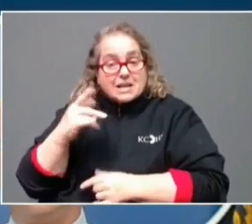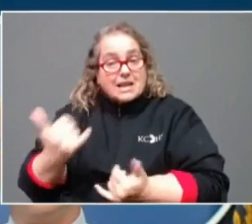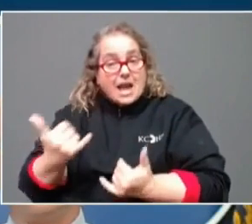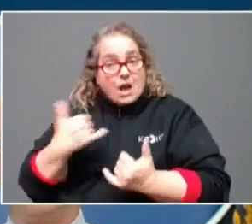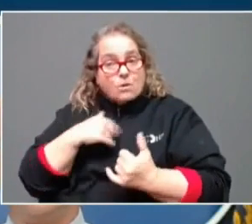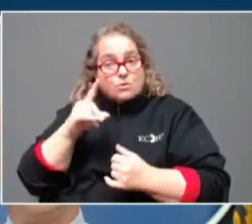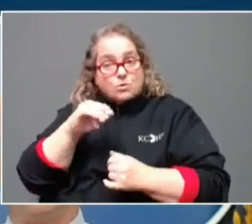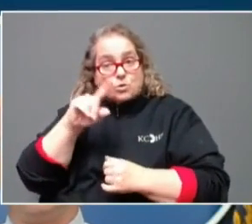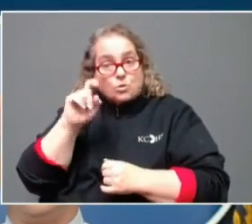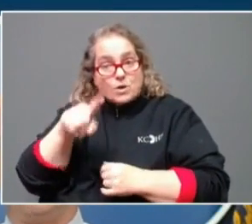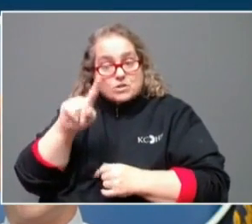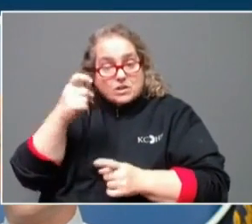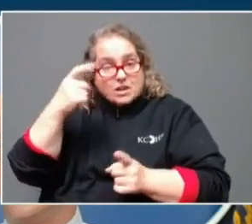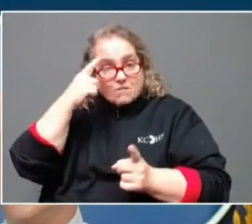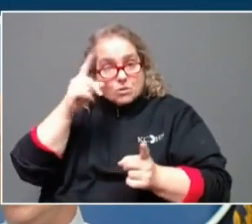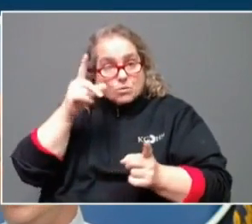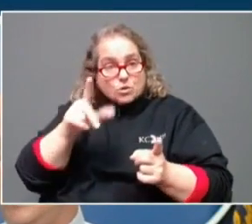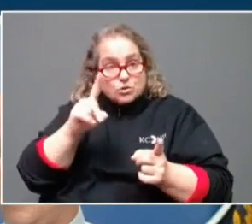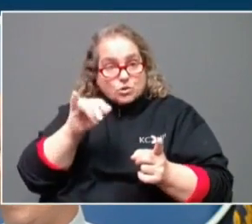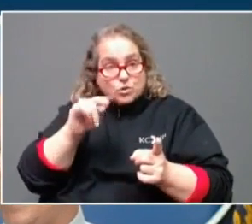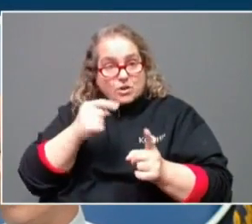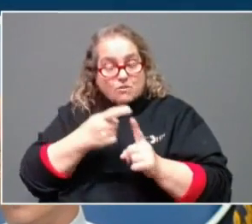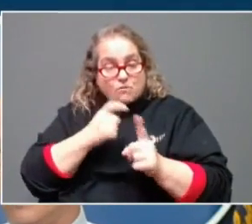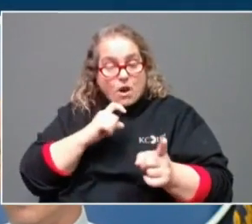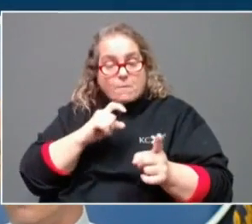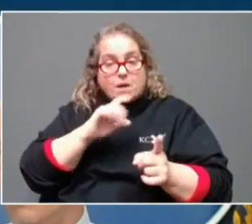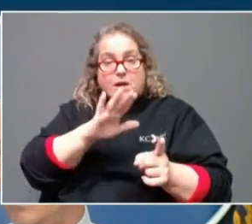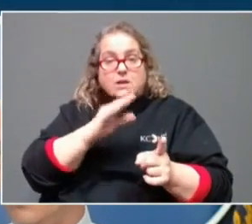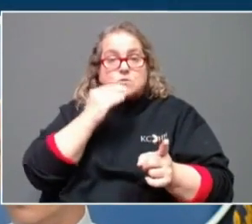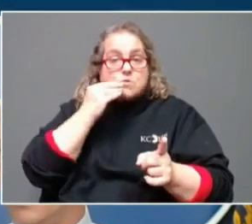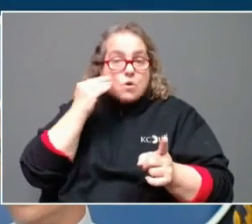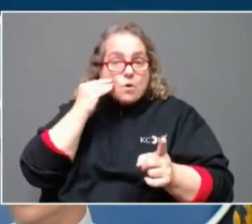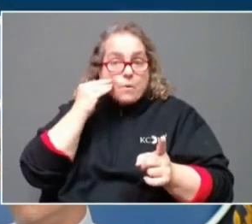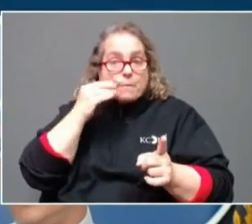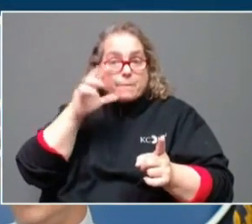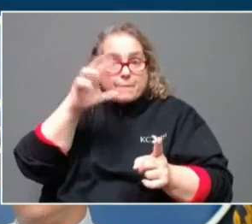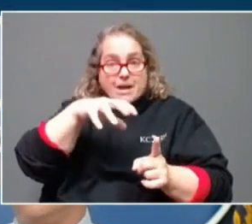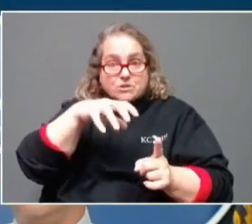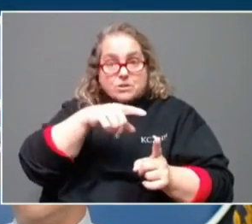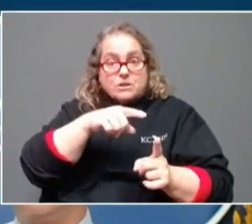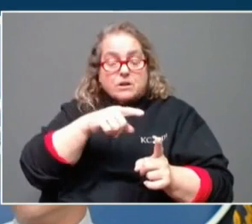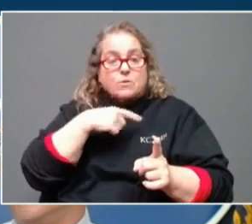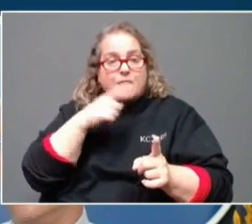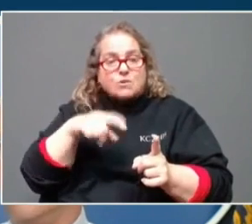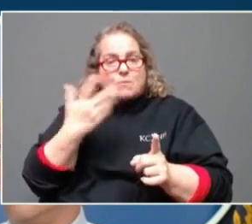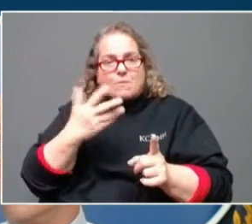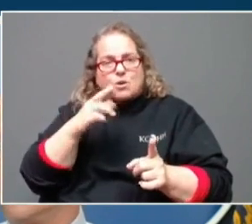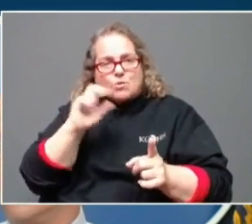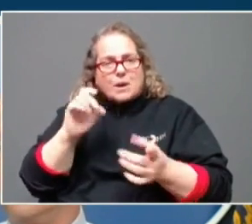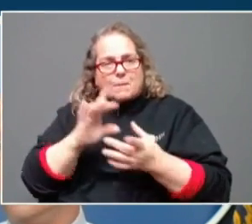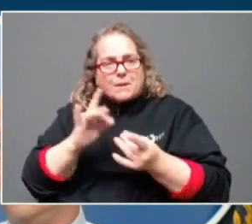going to do this remote from the mansion. I may have to, I think, repeat your questions. If you can't hear it, we'll have to see how that works. So,